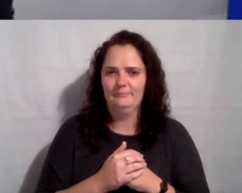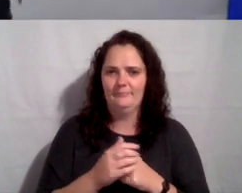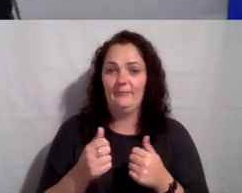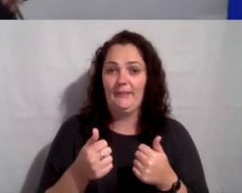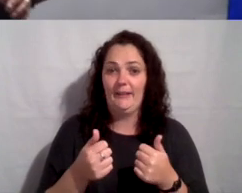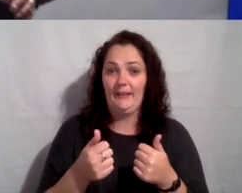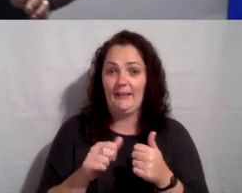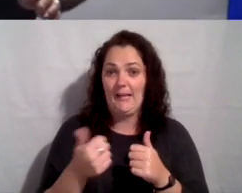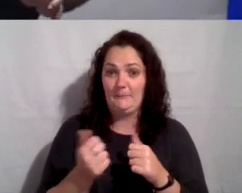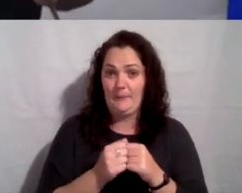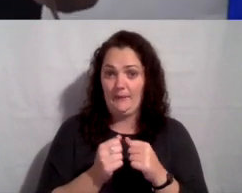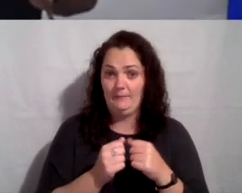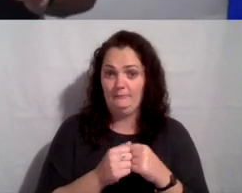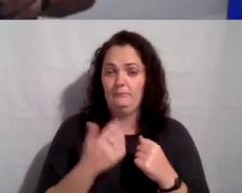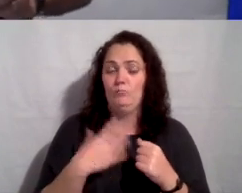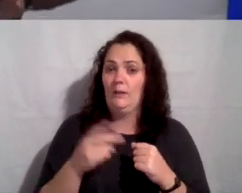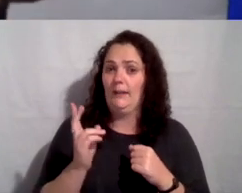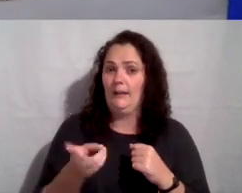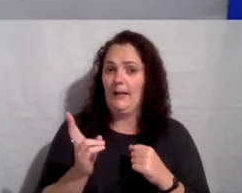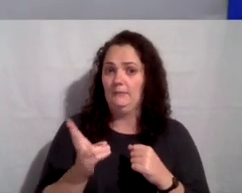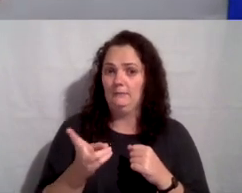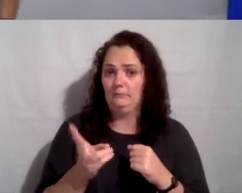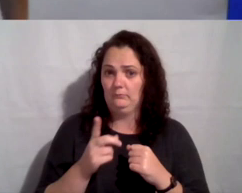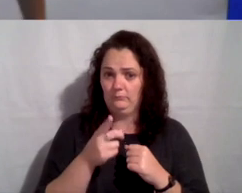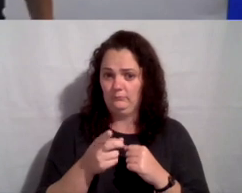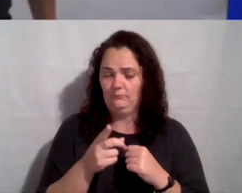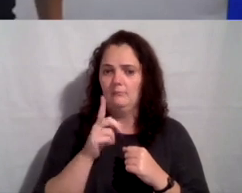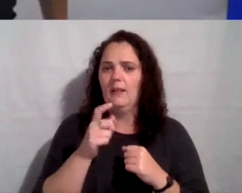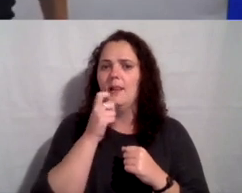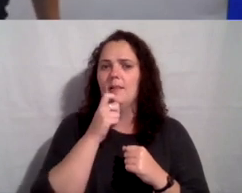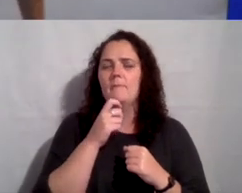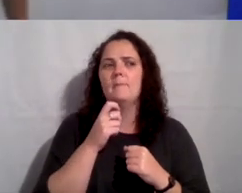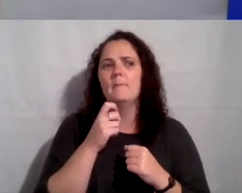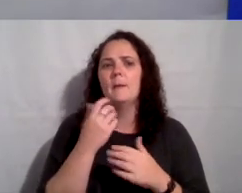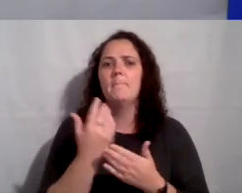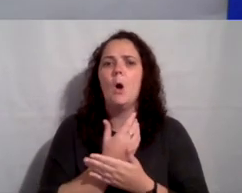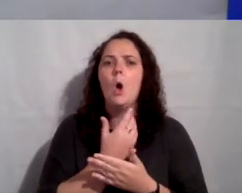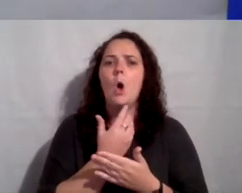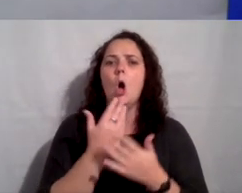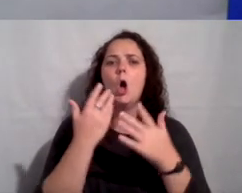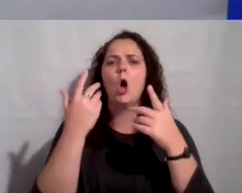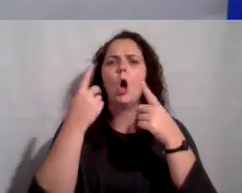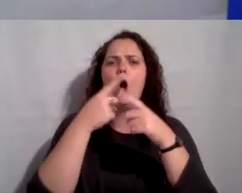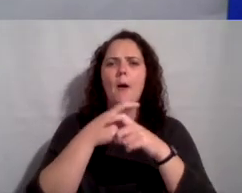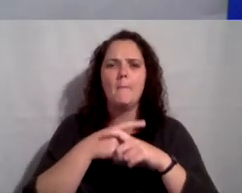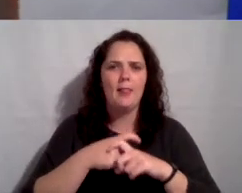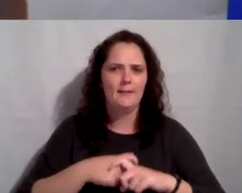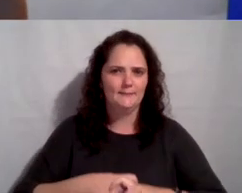the exact same structure again but we're going to do a slightly more complex pose this time. One of the other ideas of gesture